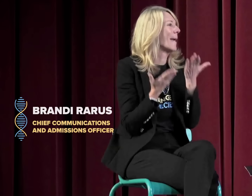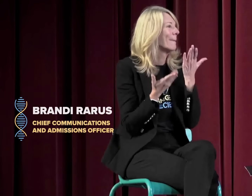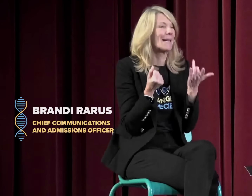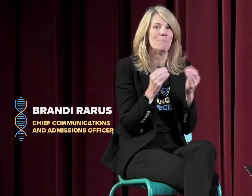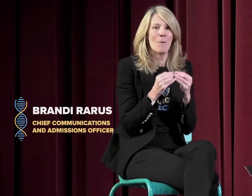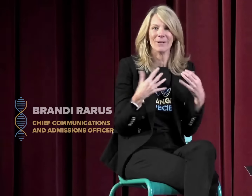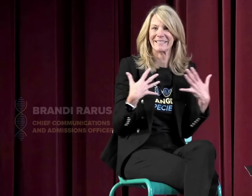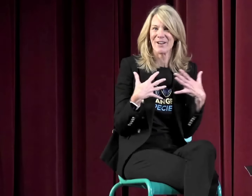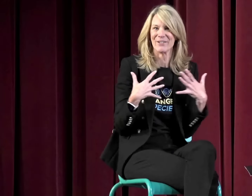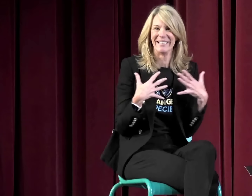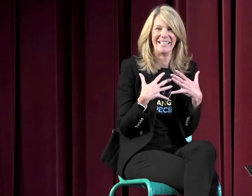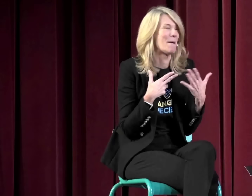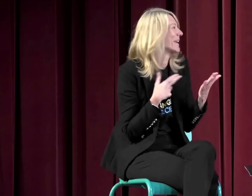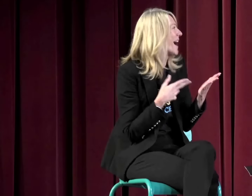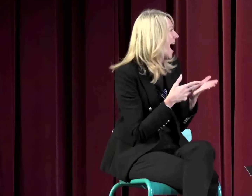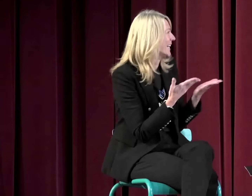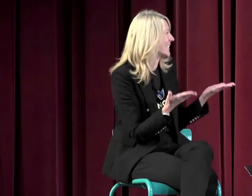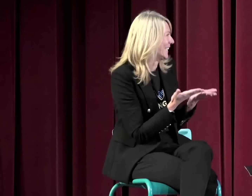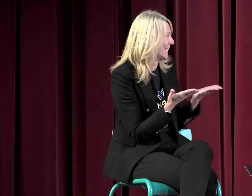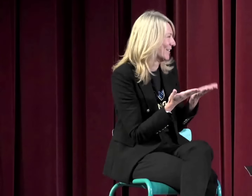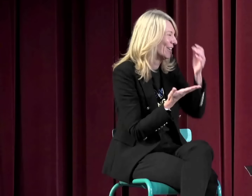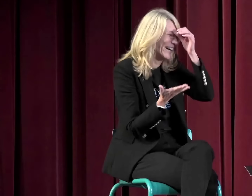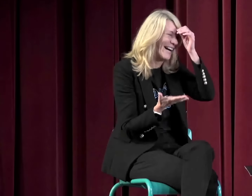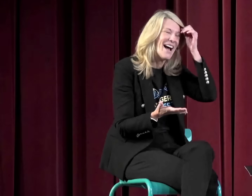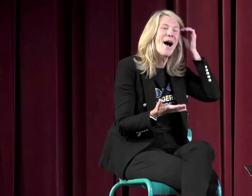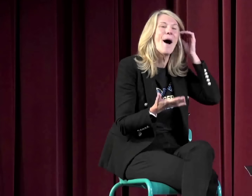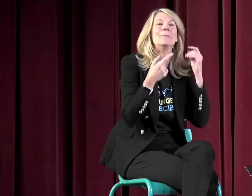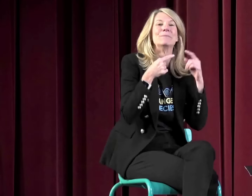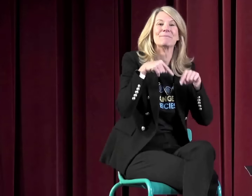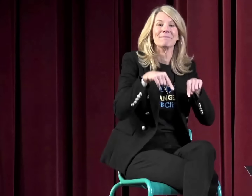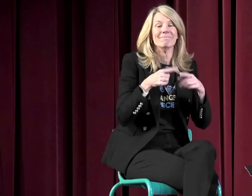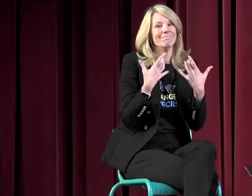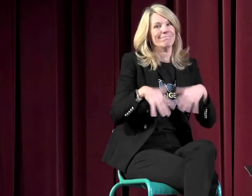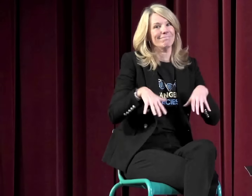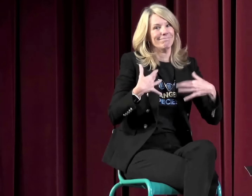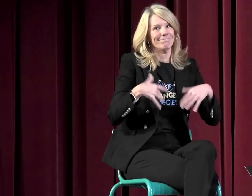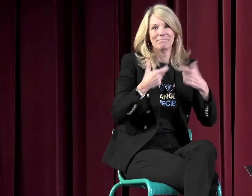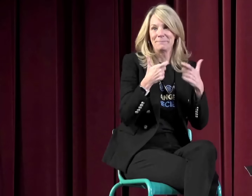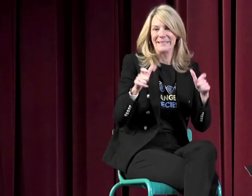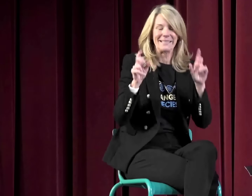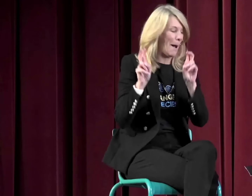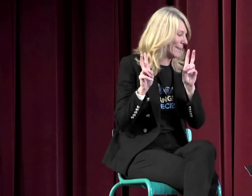about today's panel, I'm more nervous and scared about having to talk about this topic and this issue.